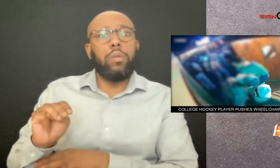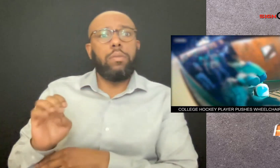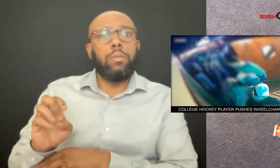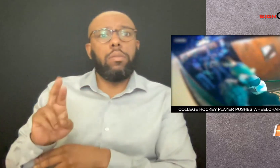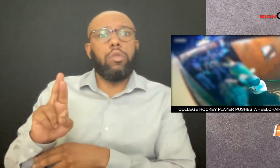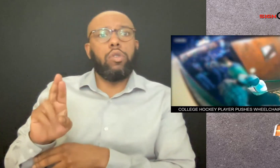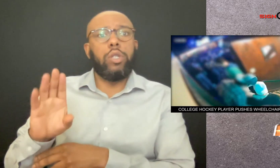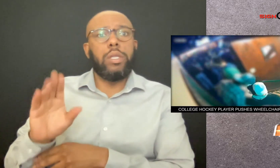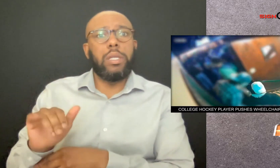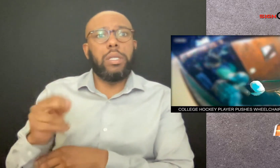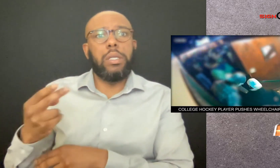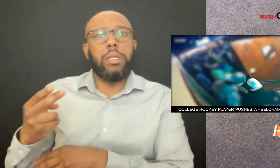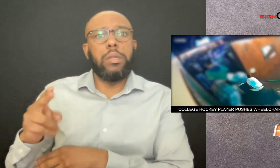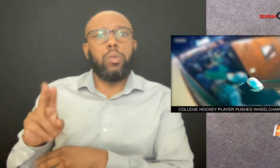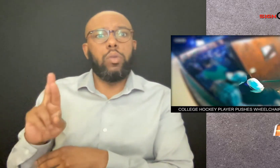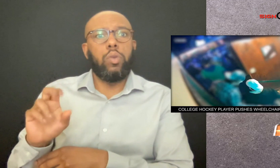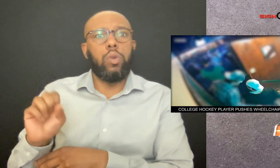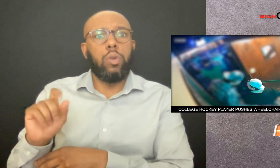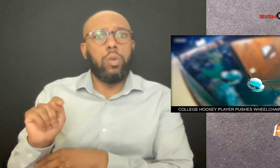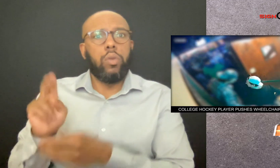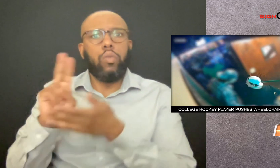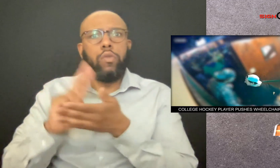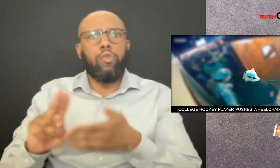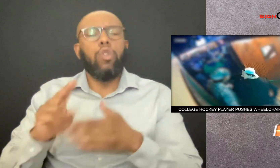Mercyhurst University also issued a statement